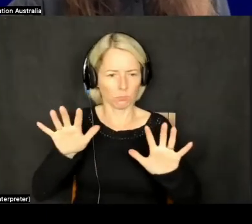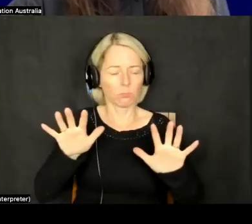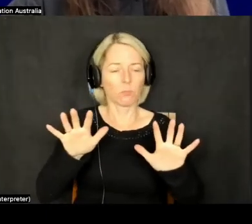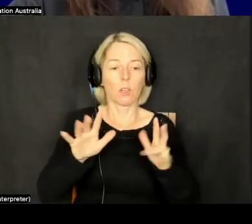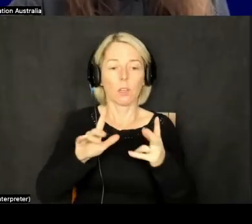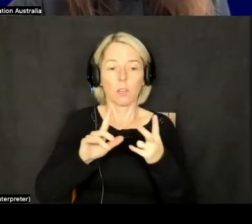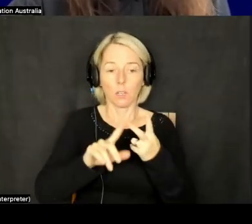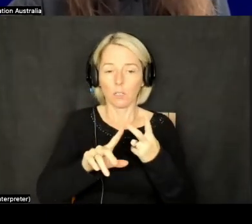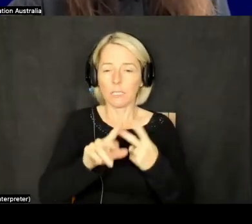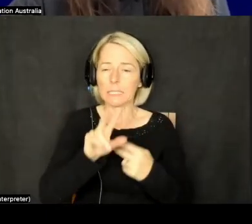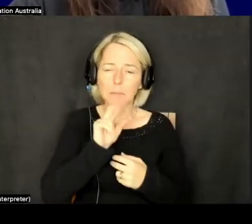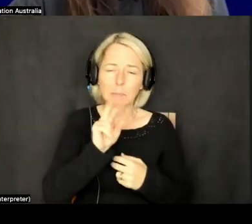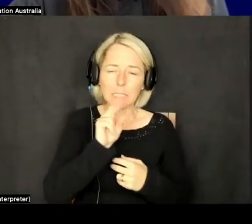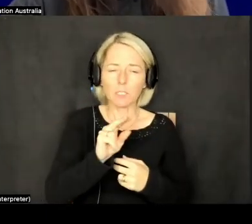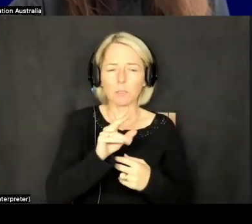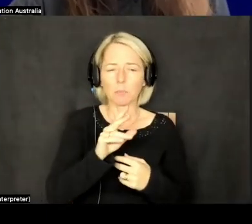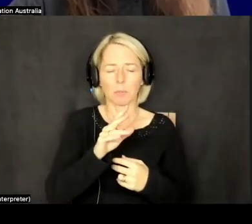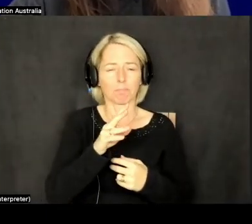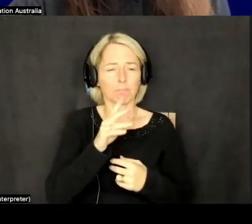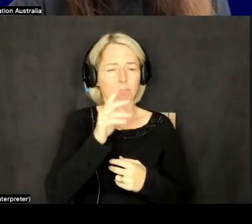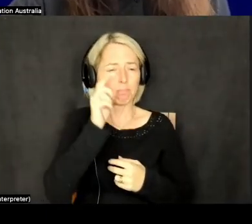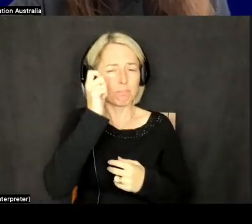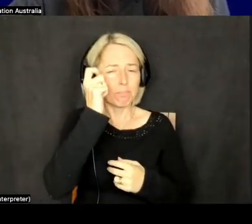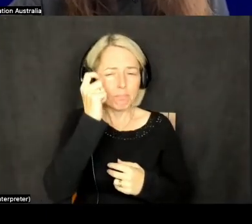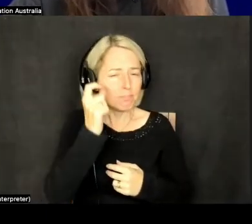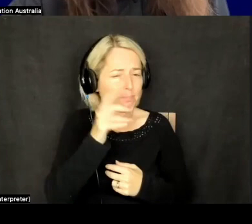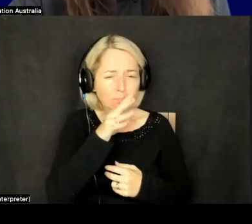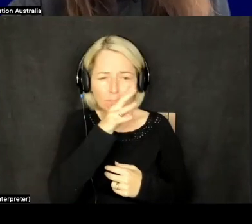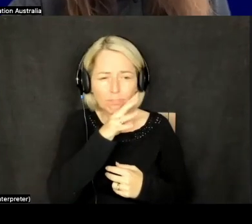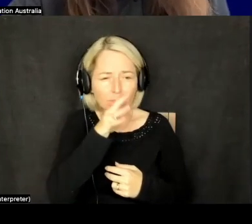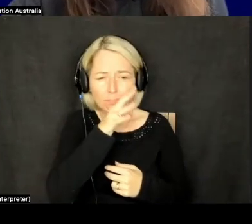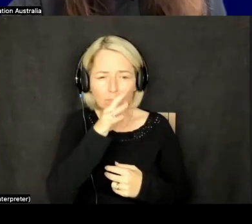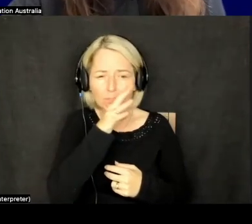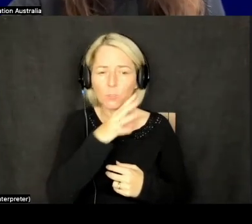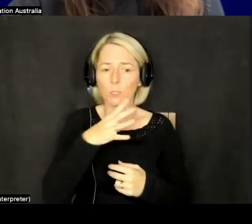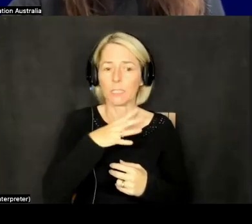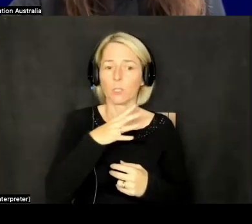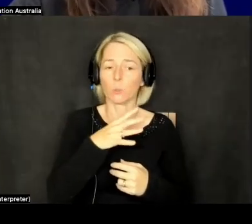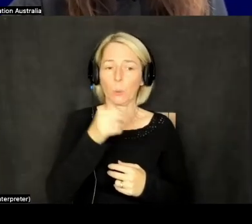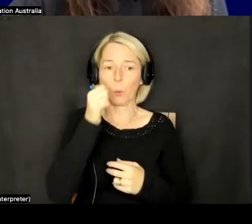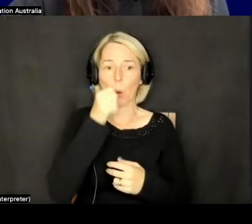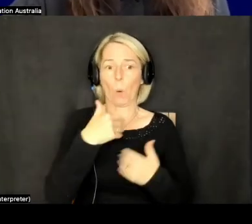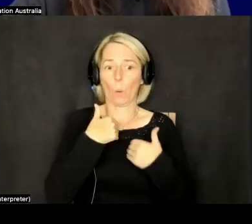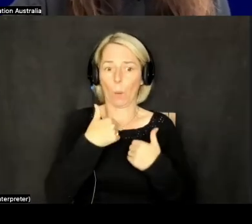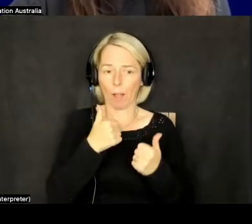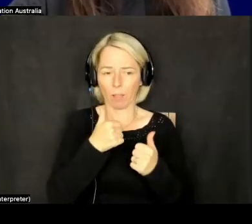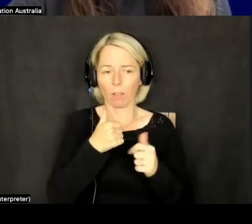but it was hard to understand. You had to be quite familiar with them to know what they were saying.